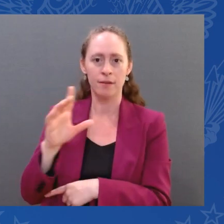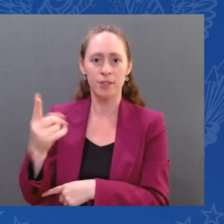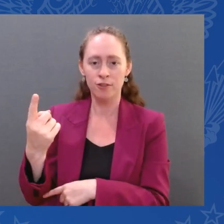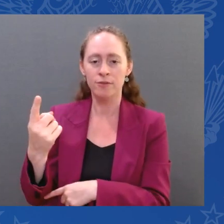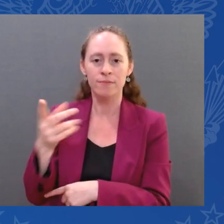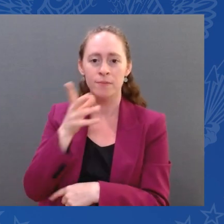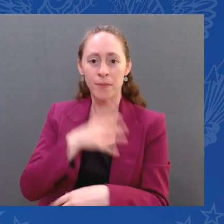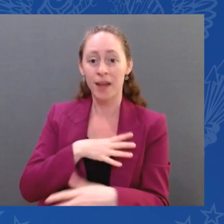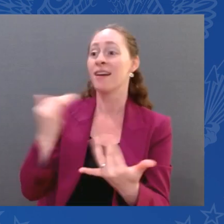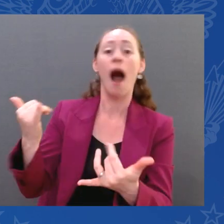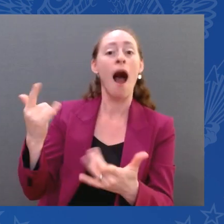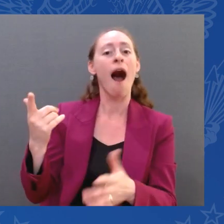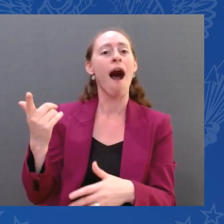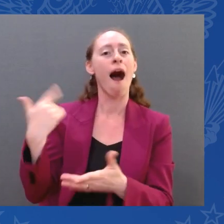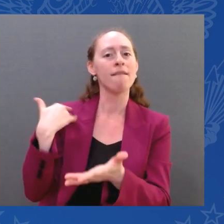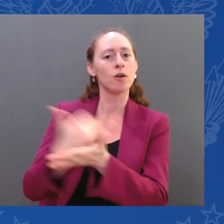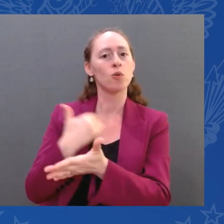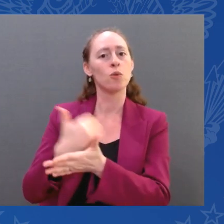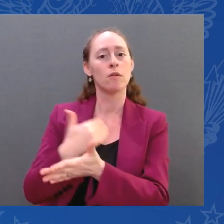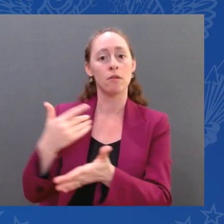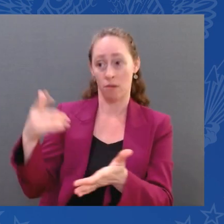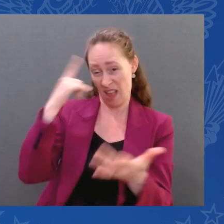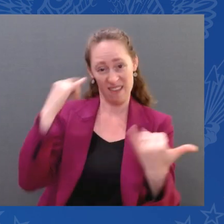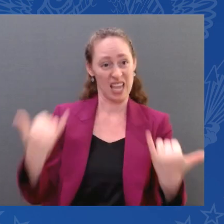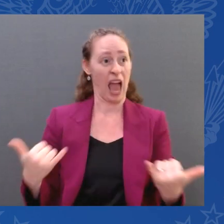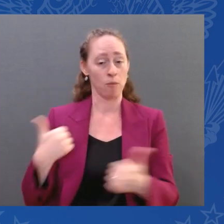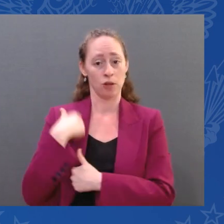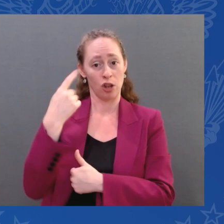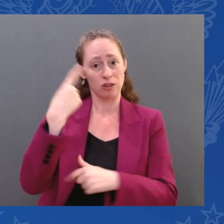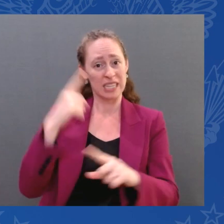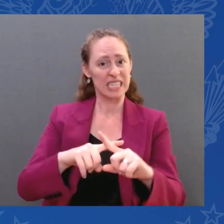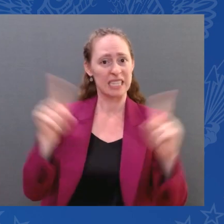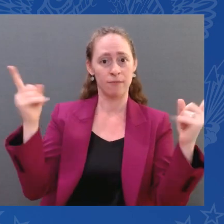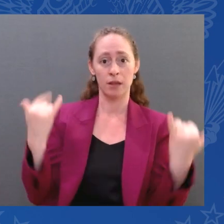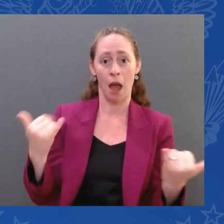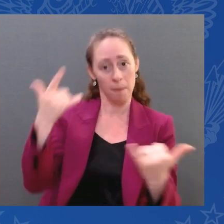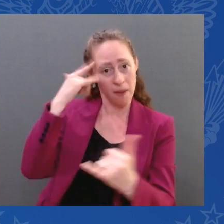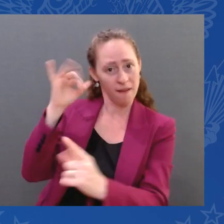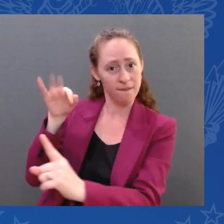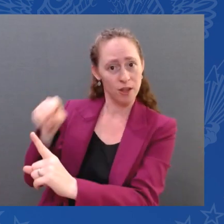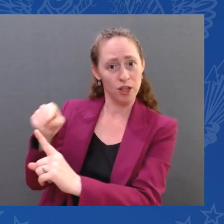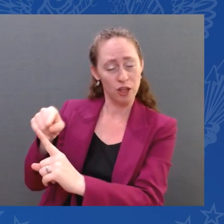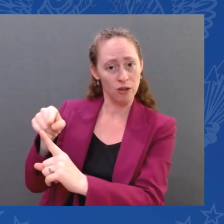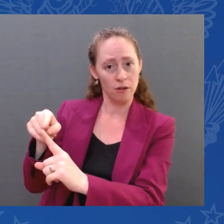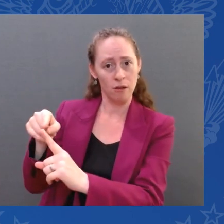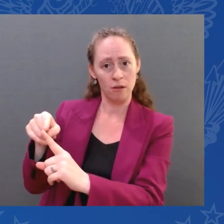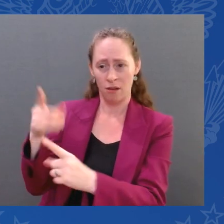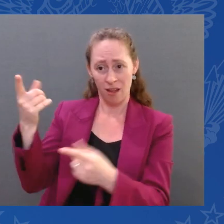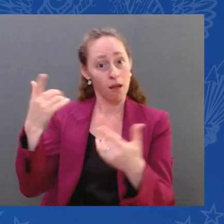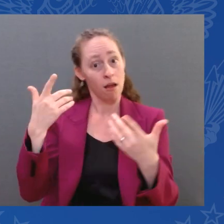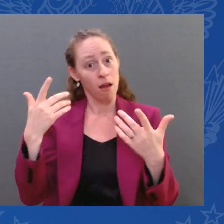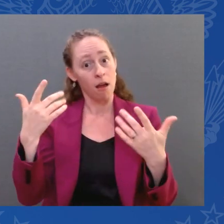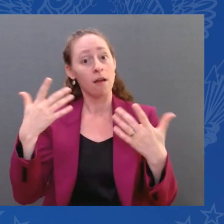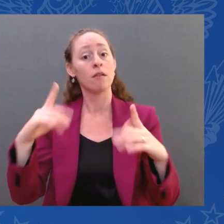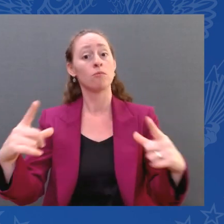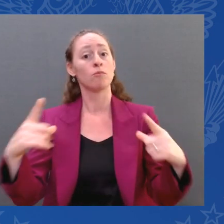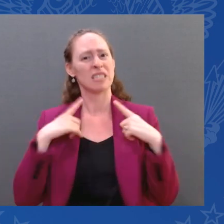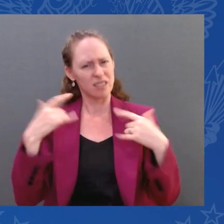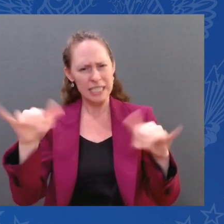She led the creation of the Women's Military Service for America Memorial and the Gateway in Arlington National Cemetery. The first museum is kind so